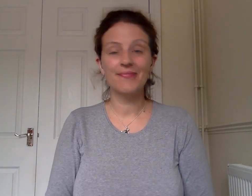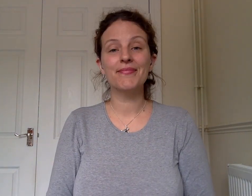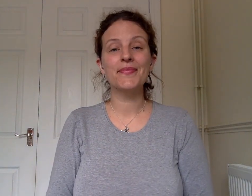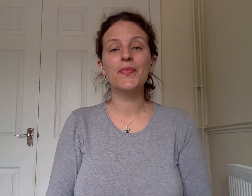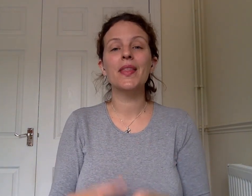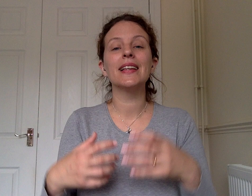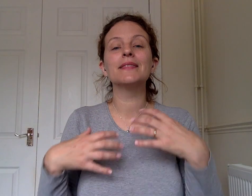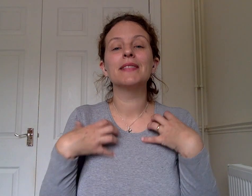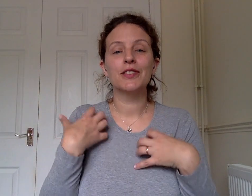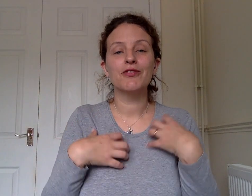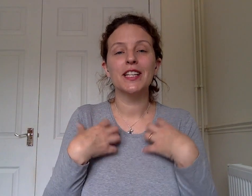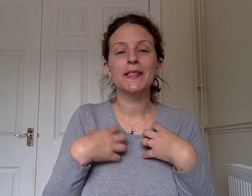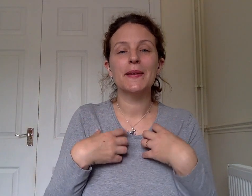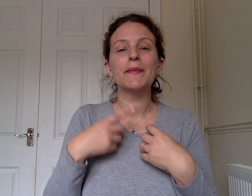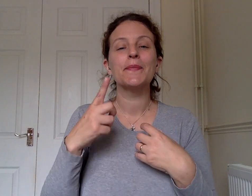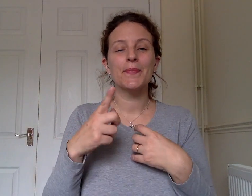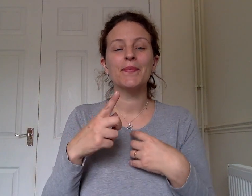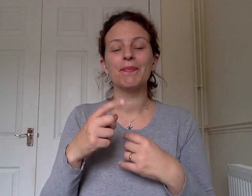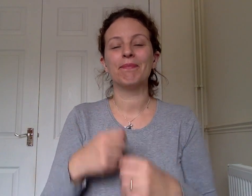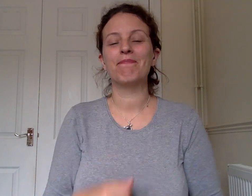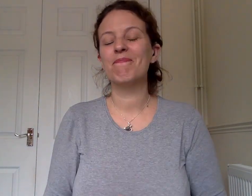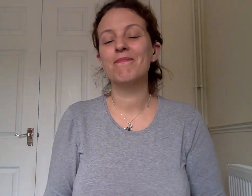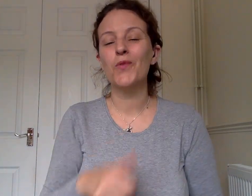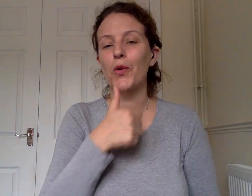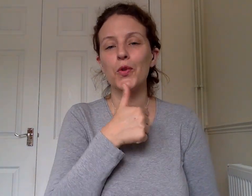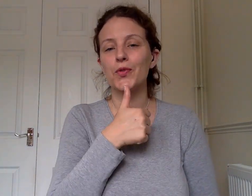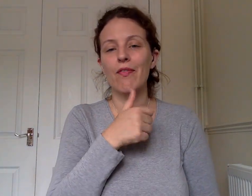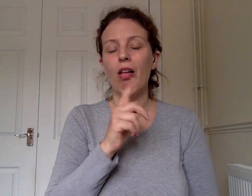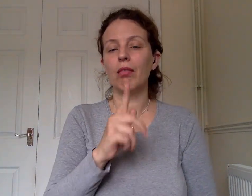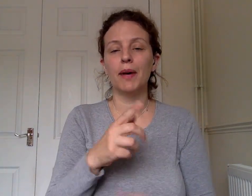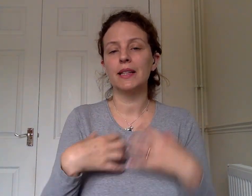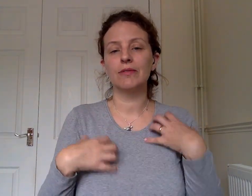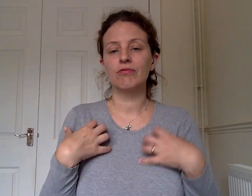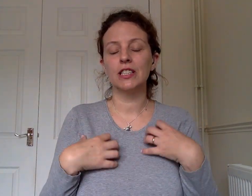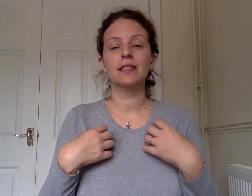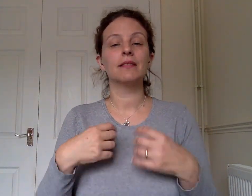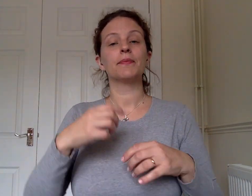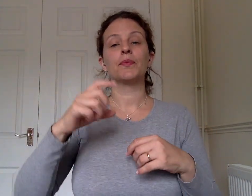Interesting but not useful,